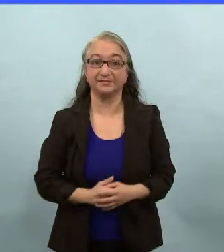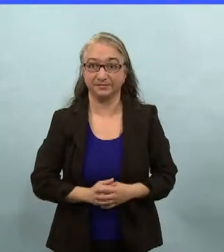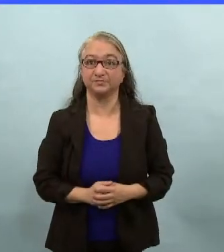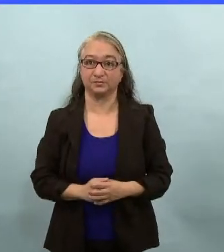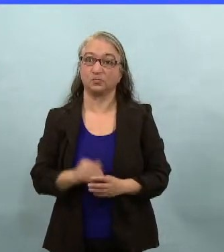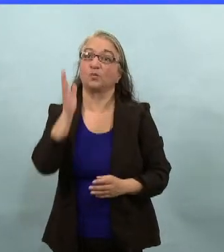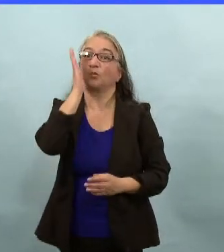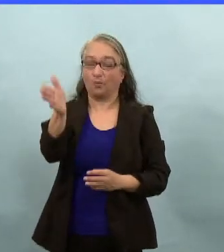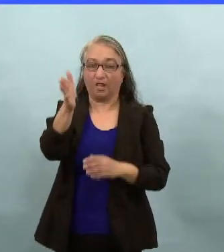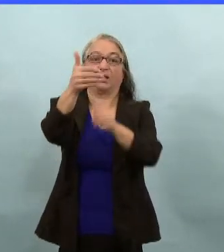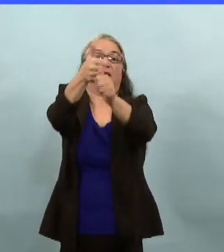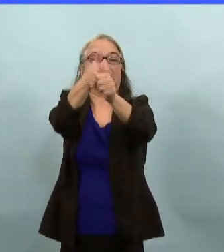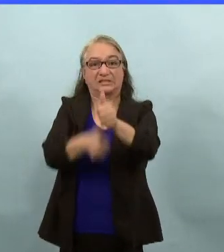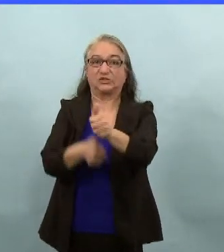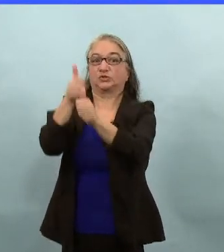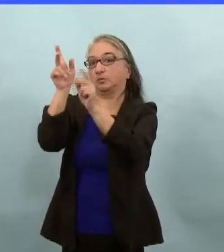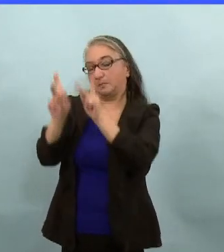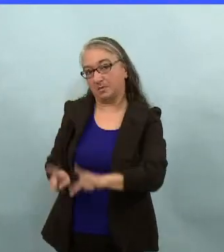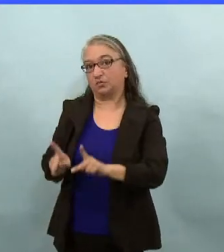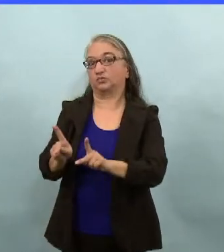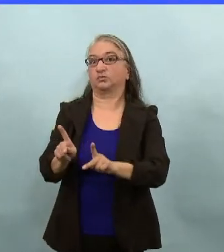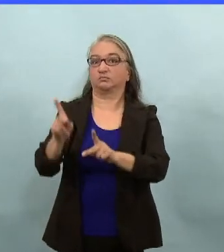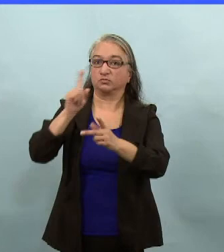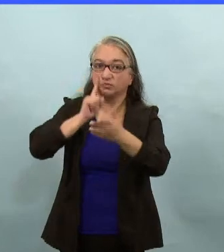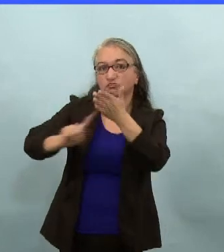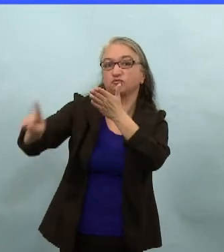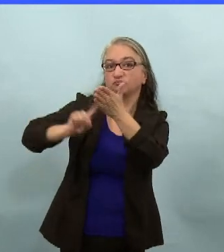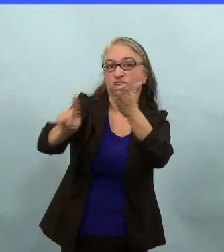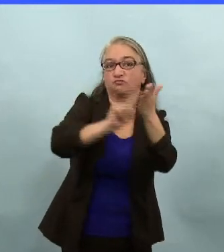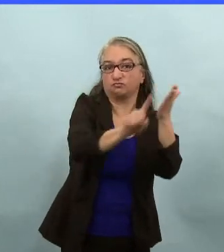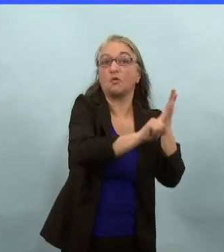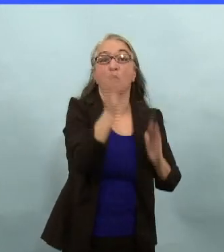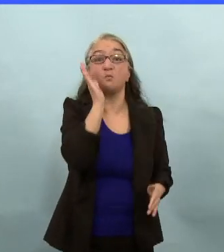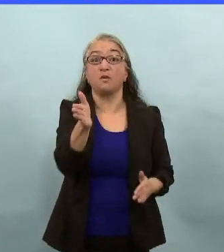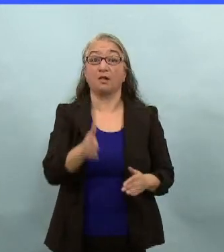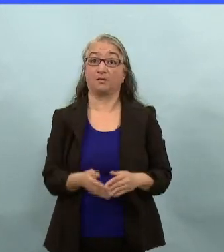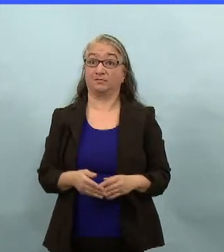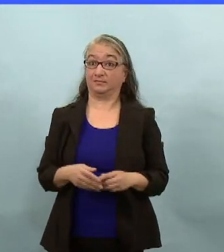um to ensure that when we report and when i come out here and share that information that